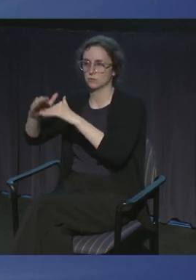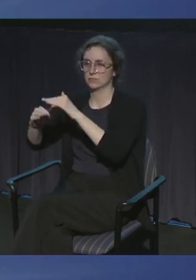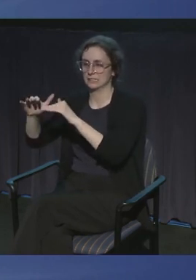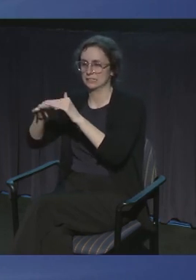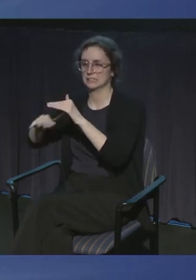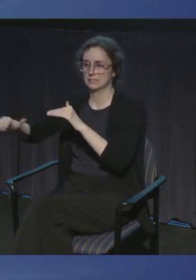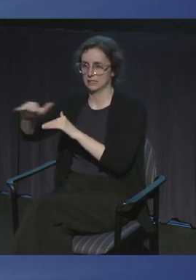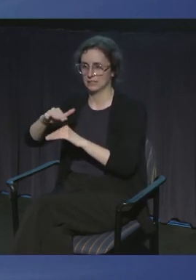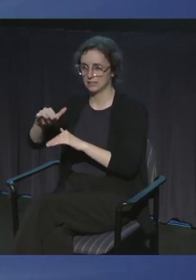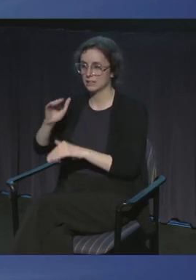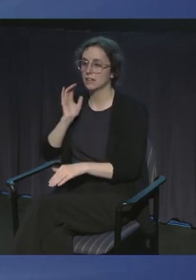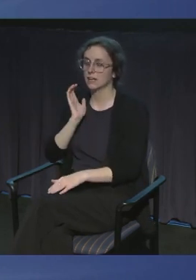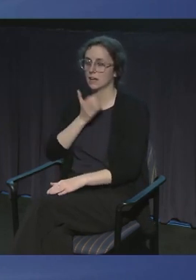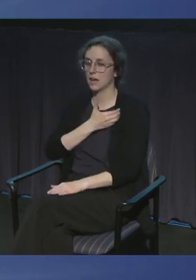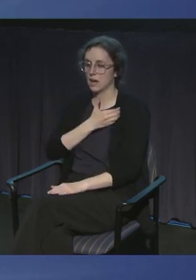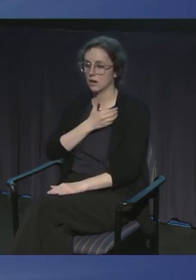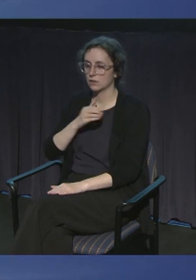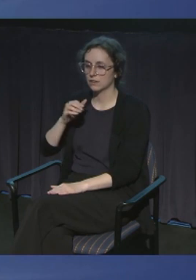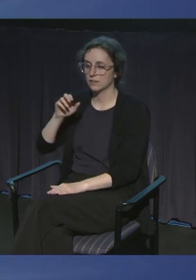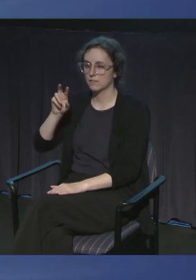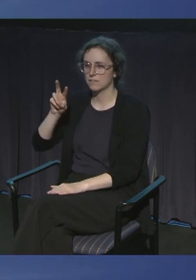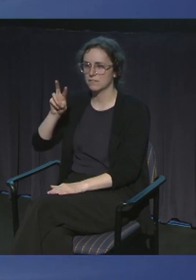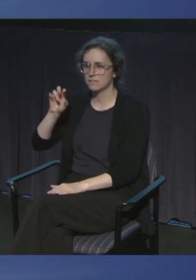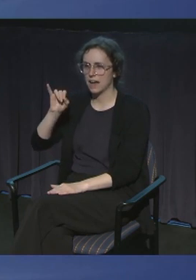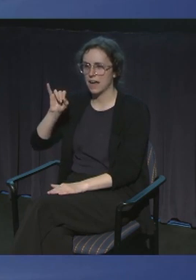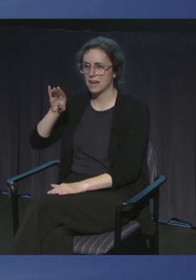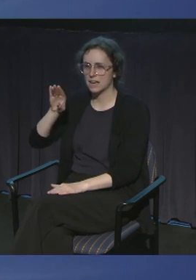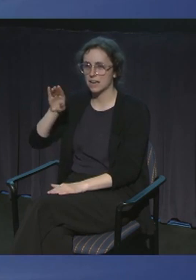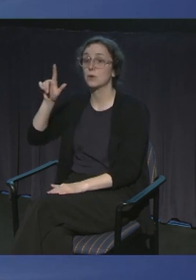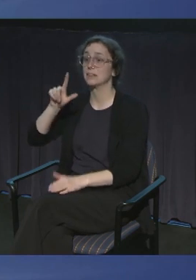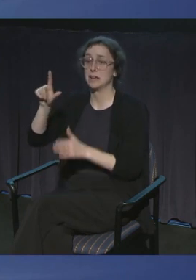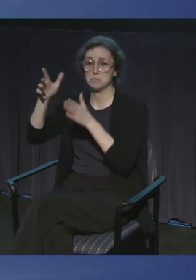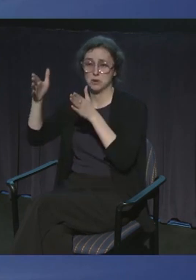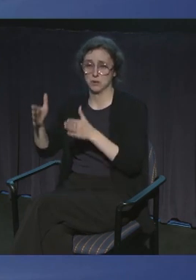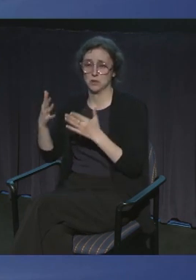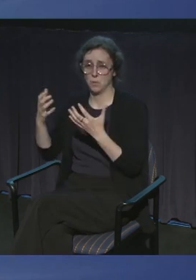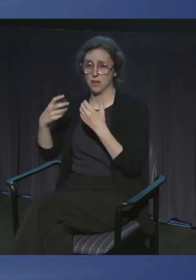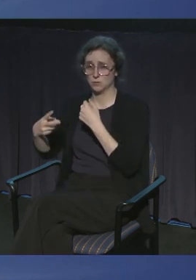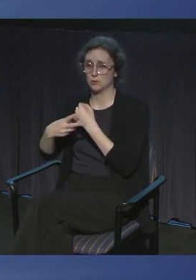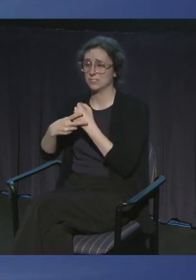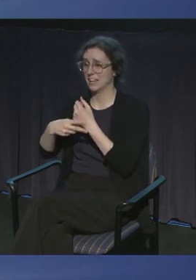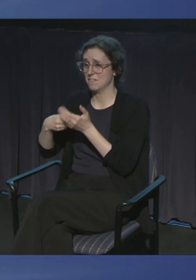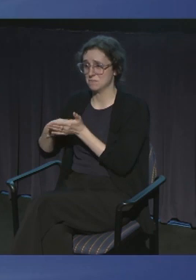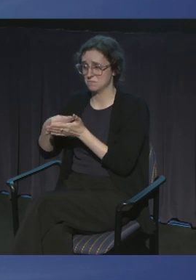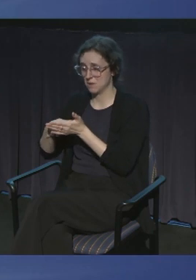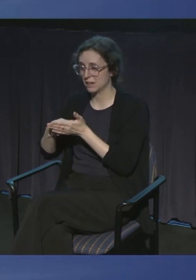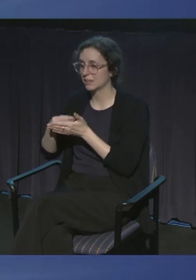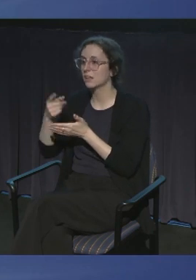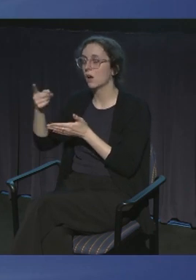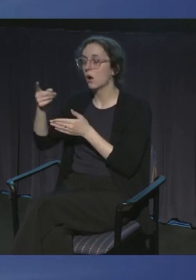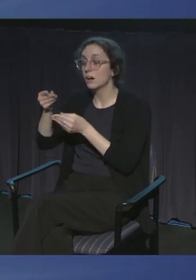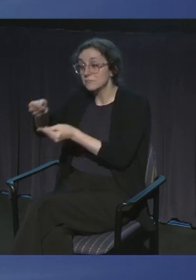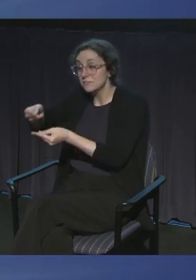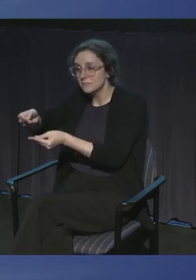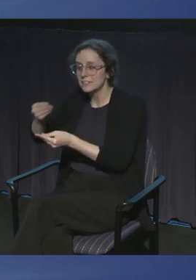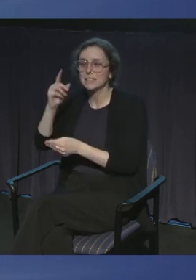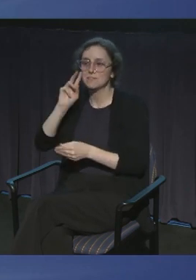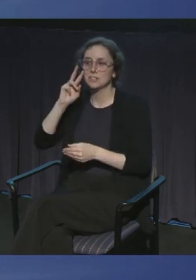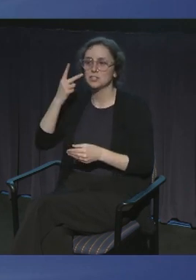WERE MOVED TO VERY CLEAN